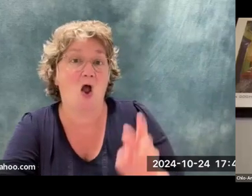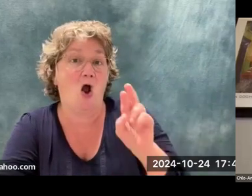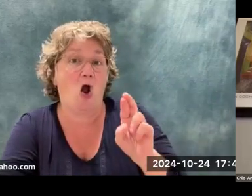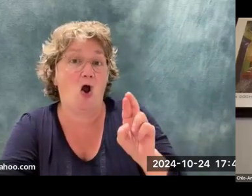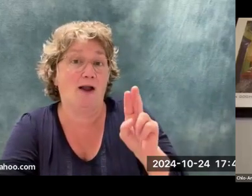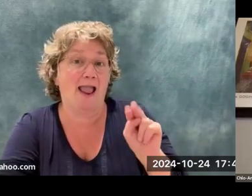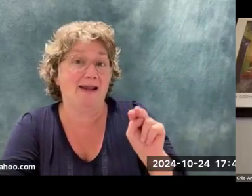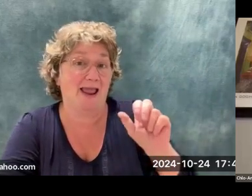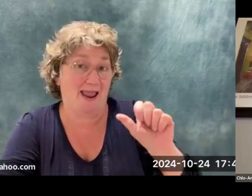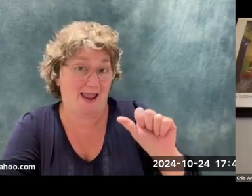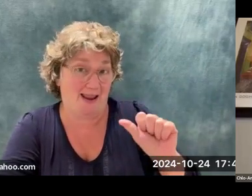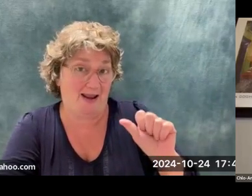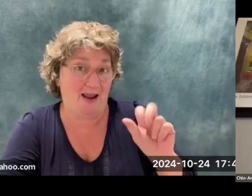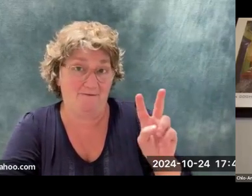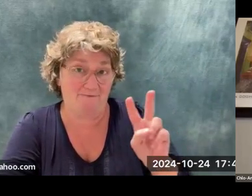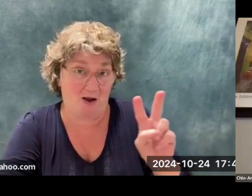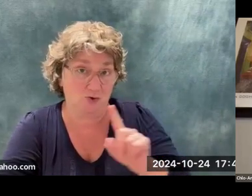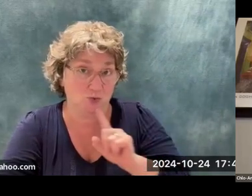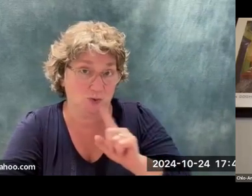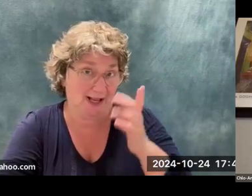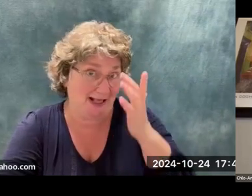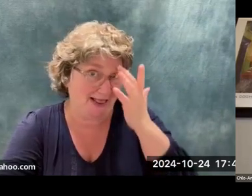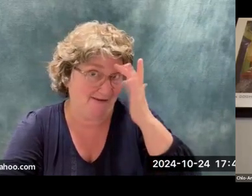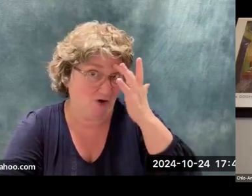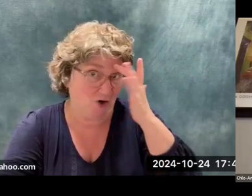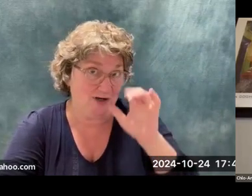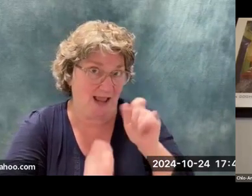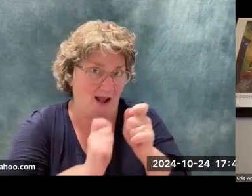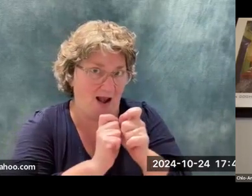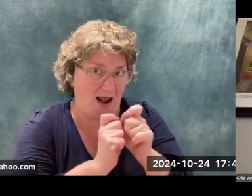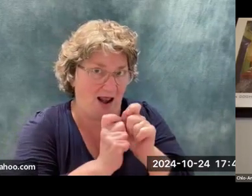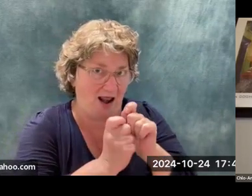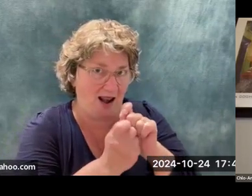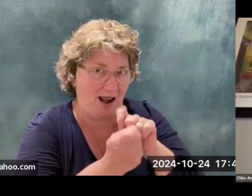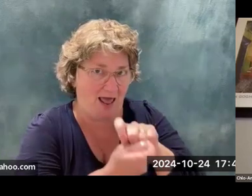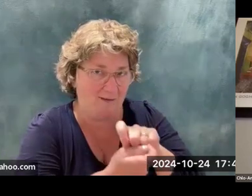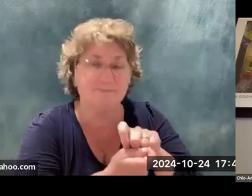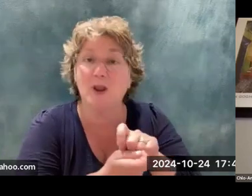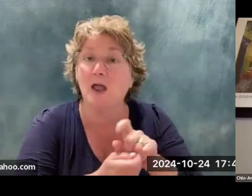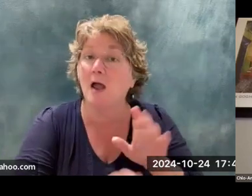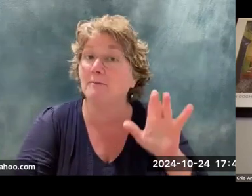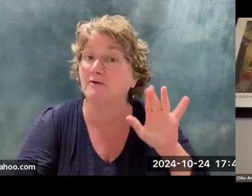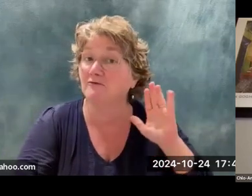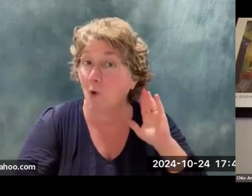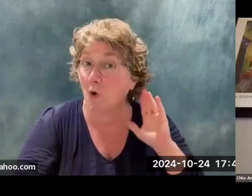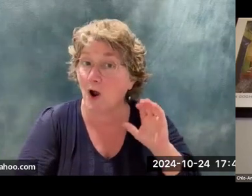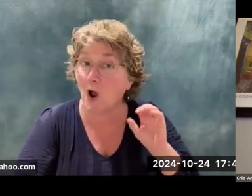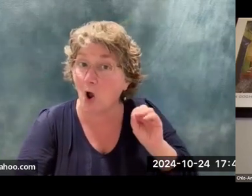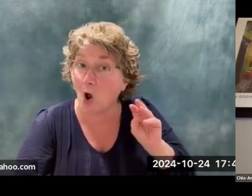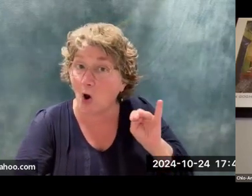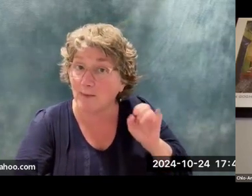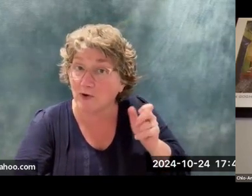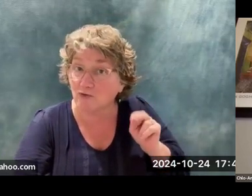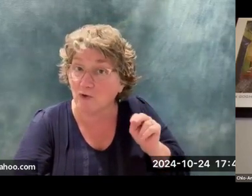So the original Omicron variant was what the new booster was built on and